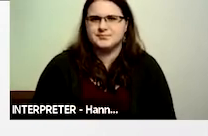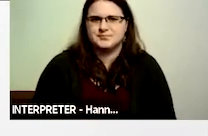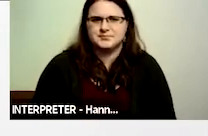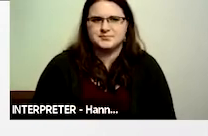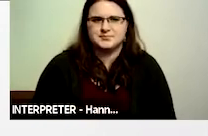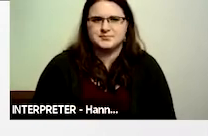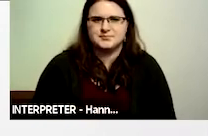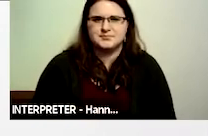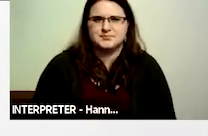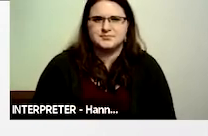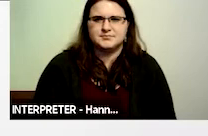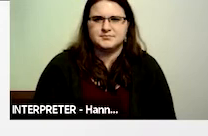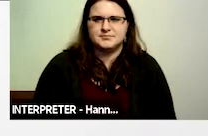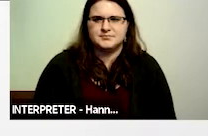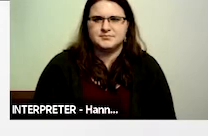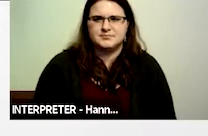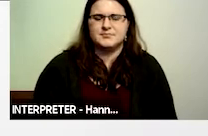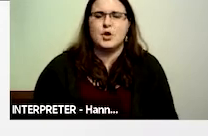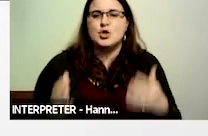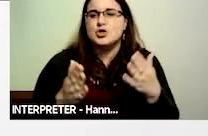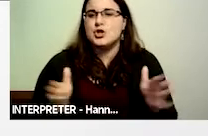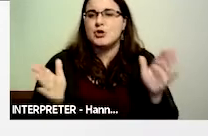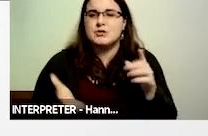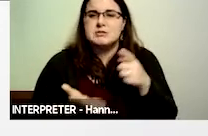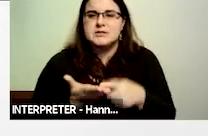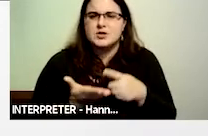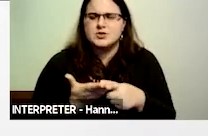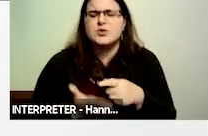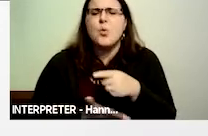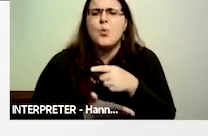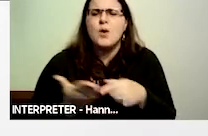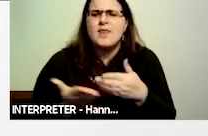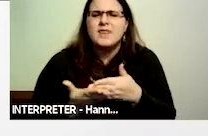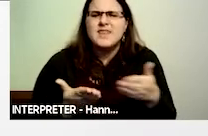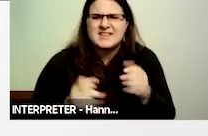Ben Woelk: Should you game a phi, what kinds of things. What would you game a phi and what things